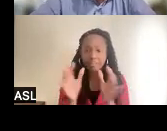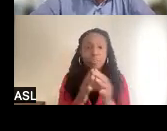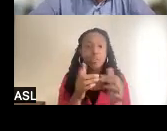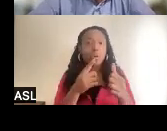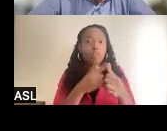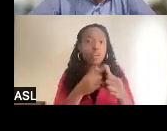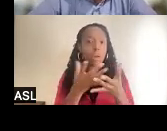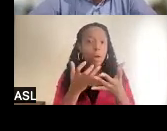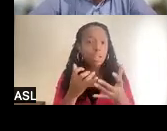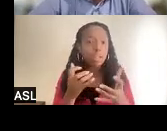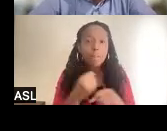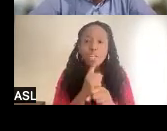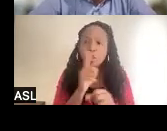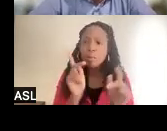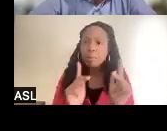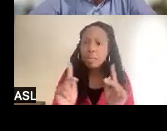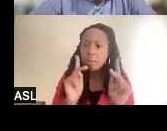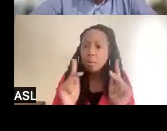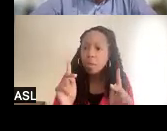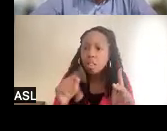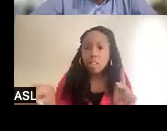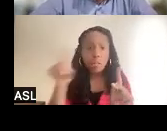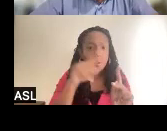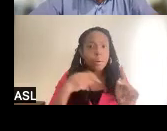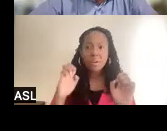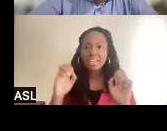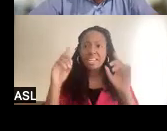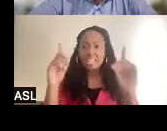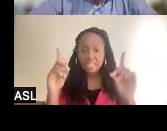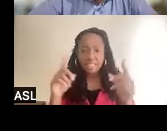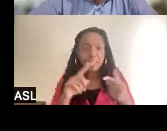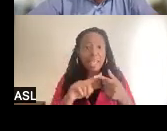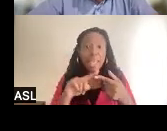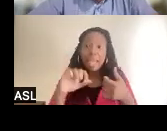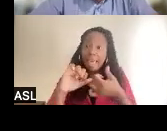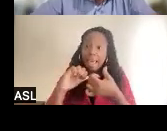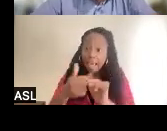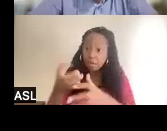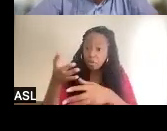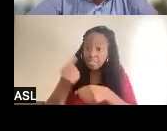are educated to what benefits are out there how do you get to them right and how do we protect